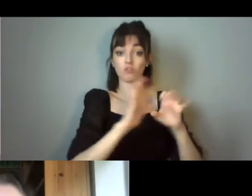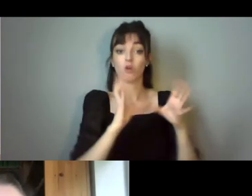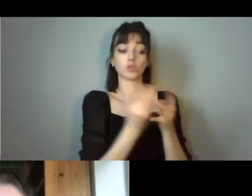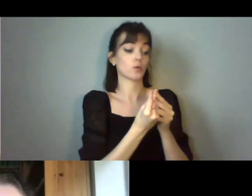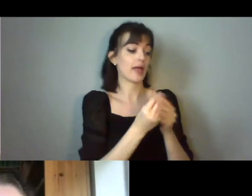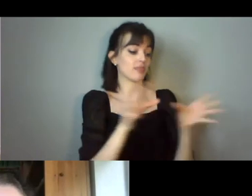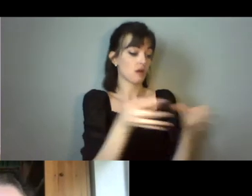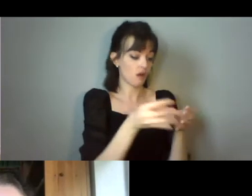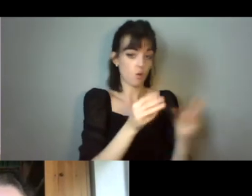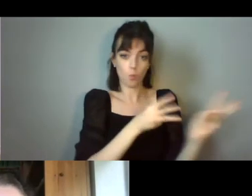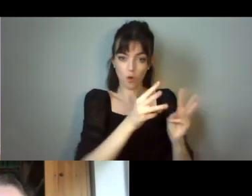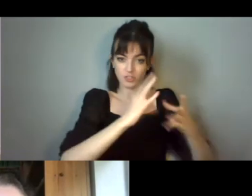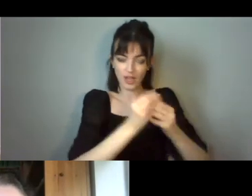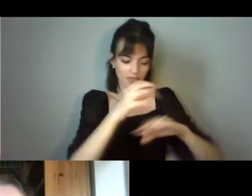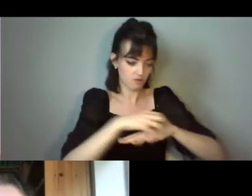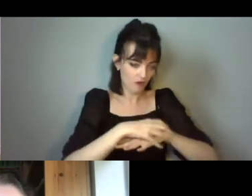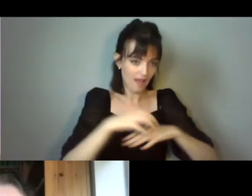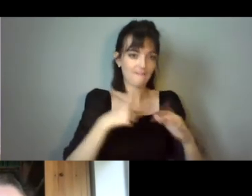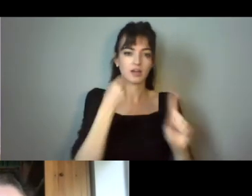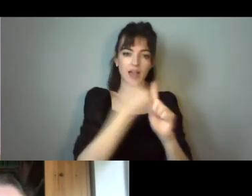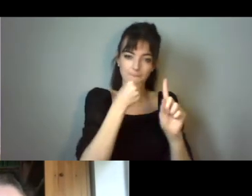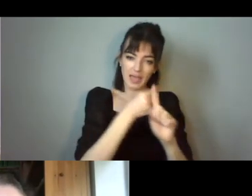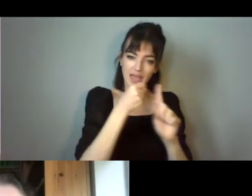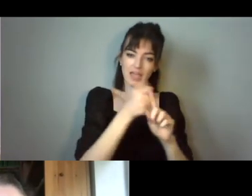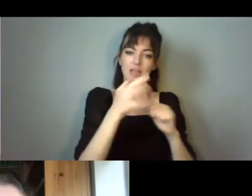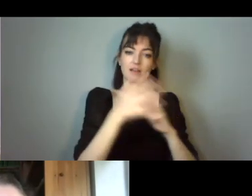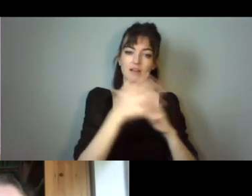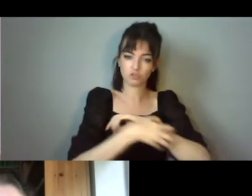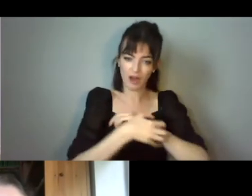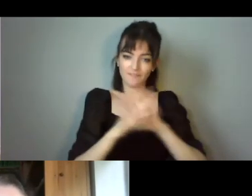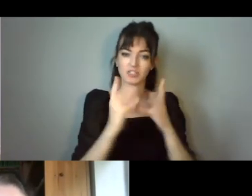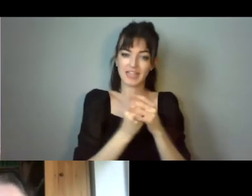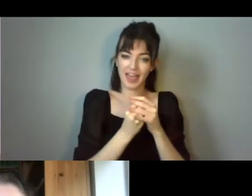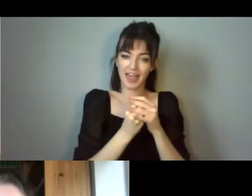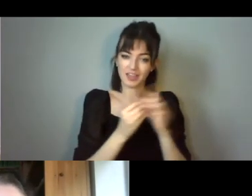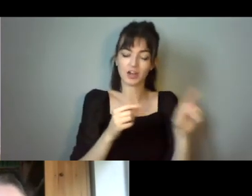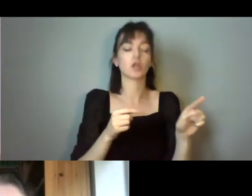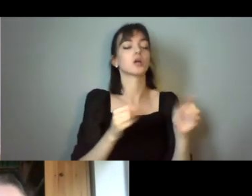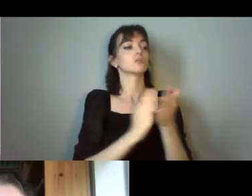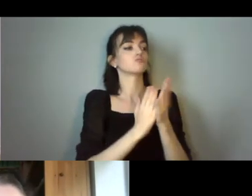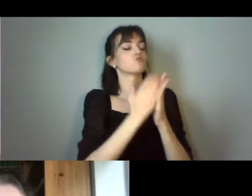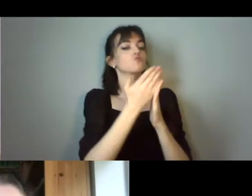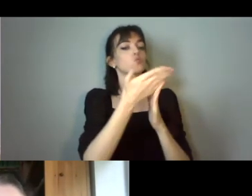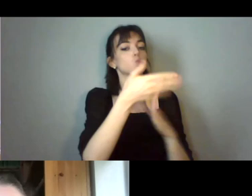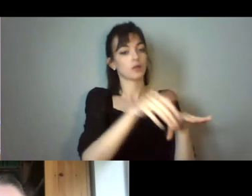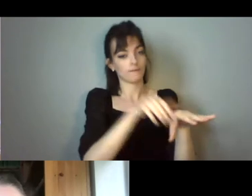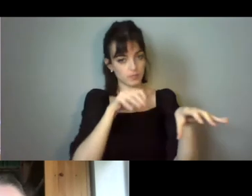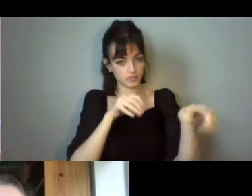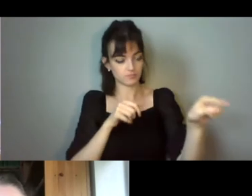on the draft, campaign for the draft together, and go through congress. But again without